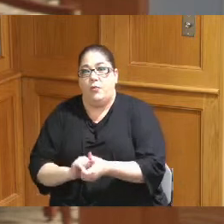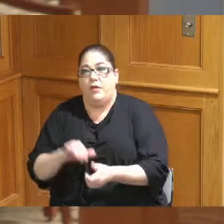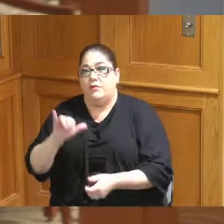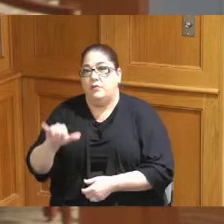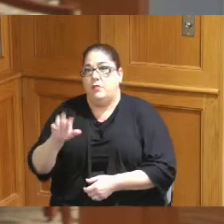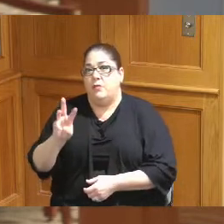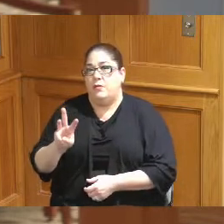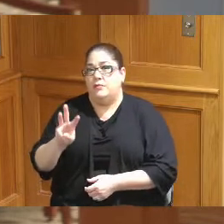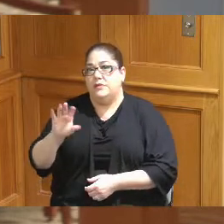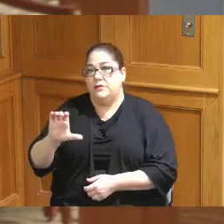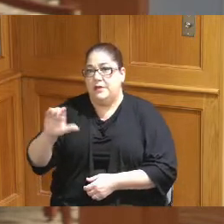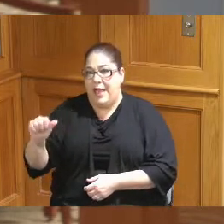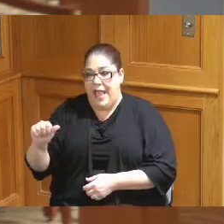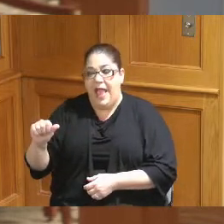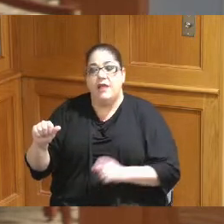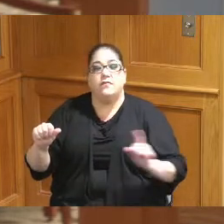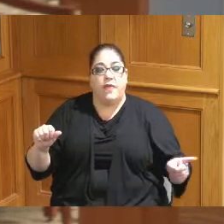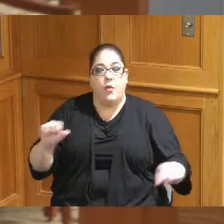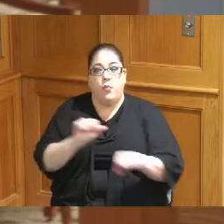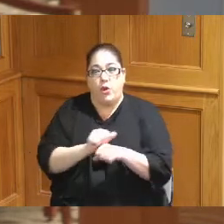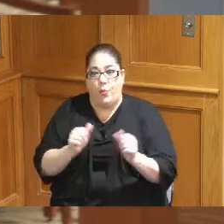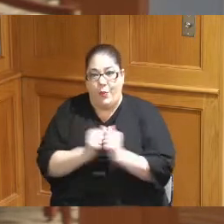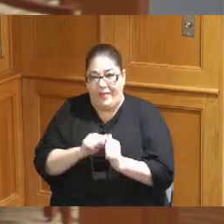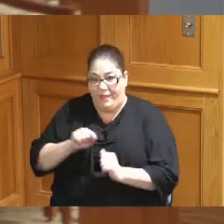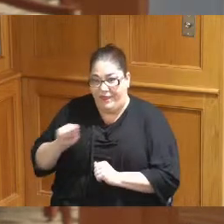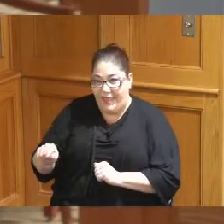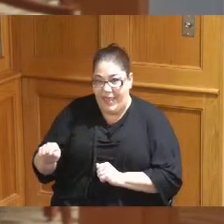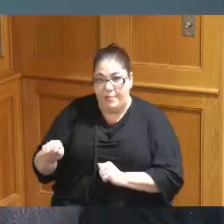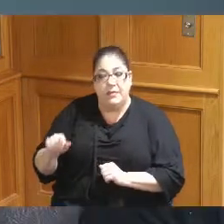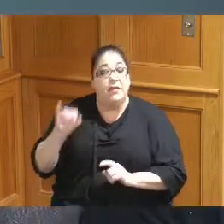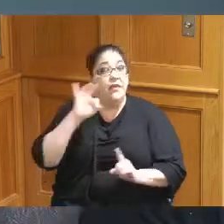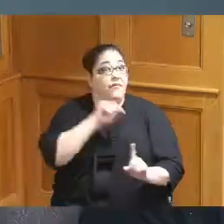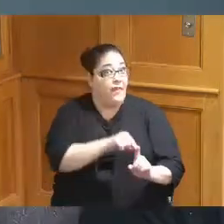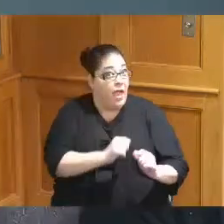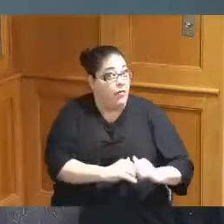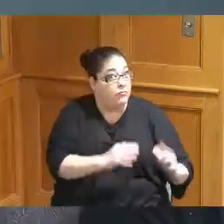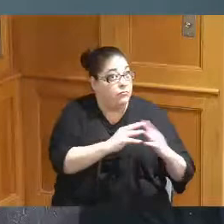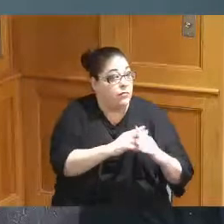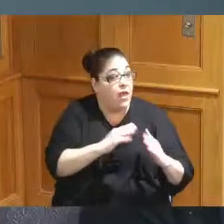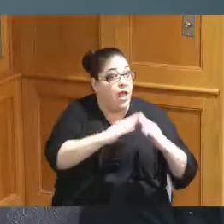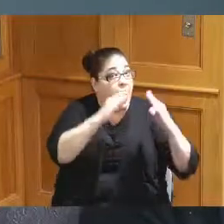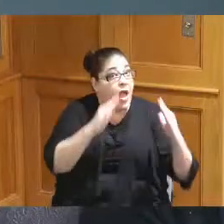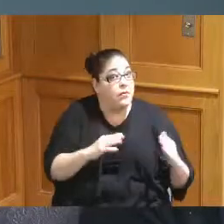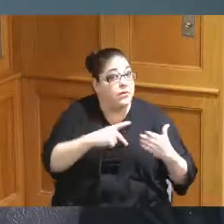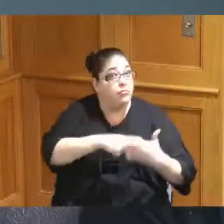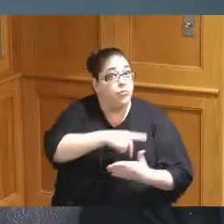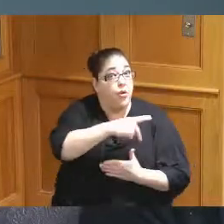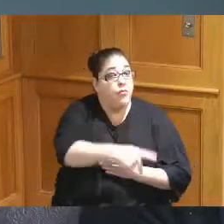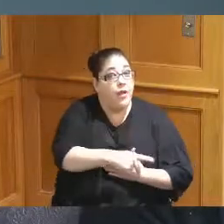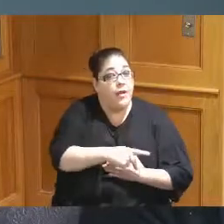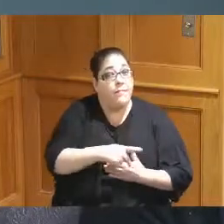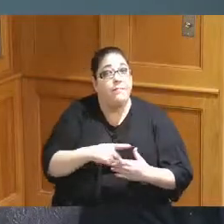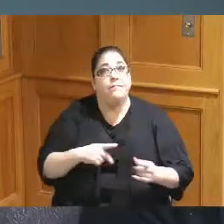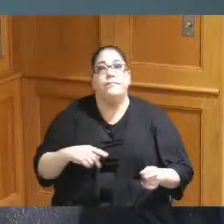YWCA so they would have to have a specific housing program not a housing need like the HUD dollars